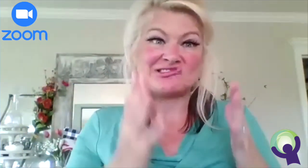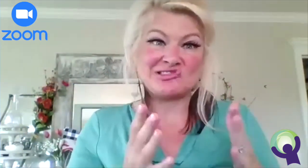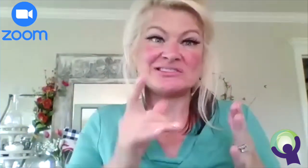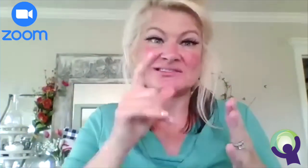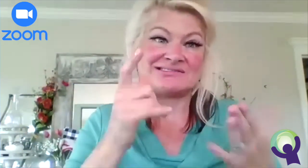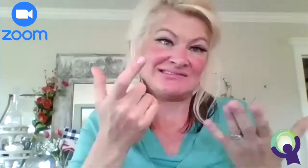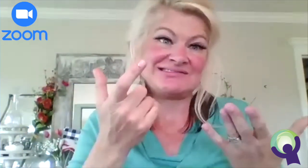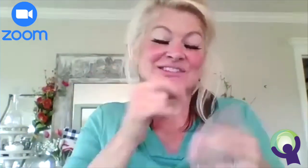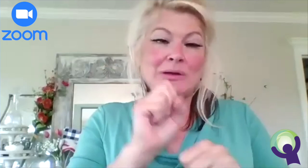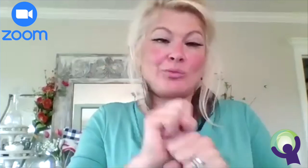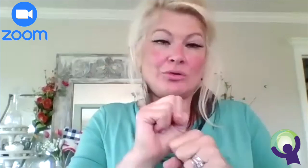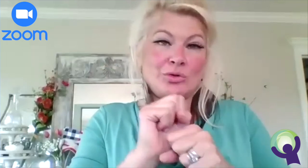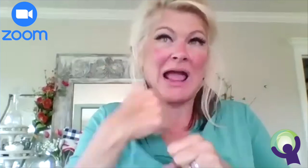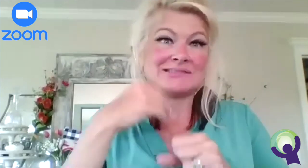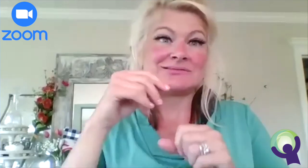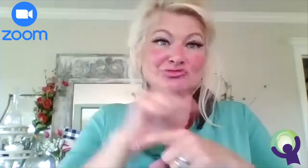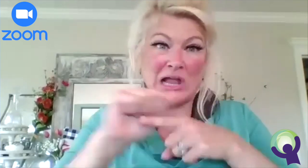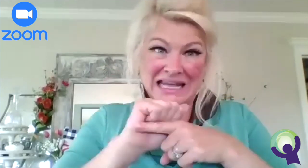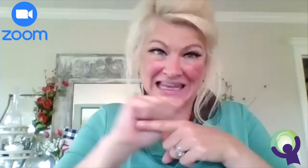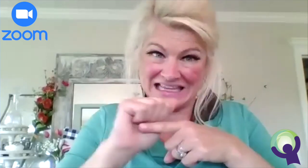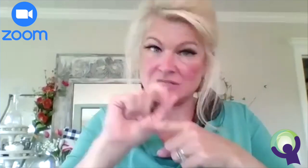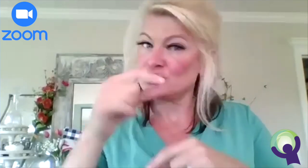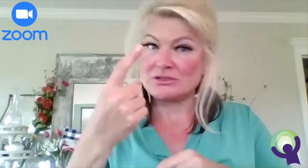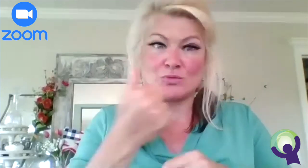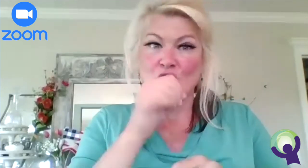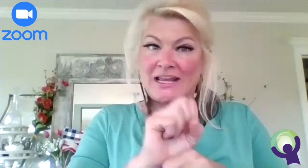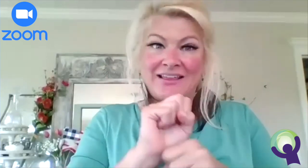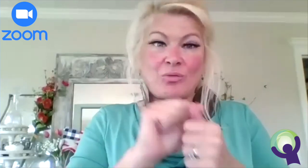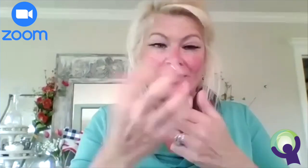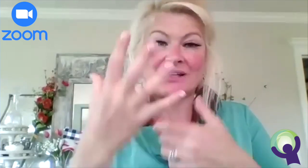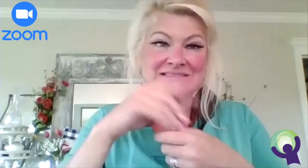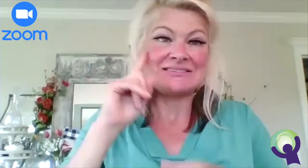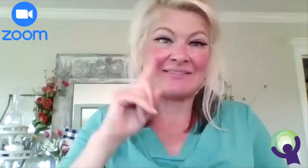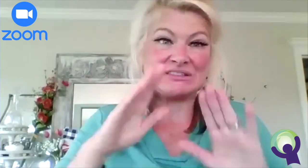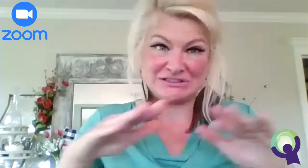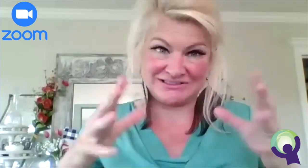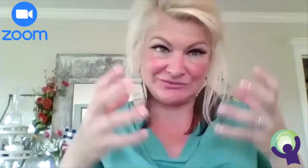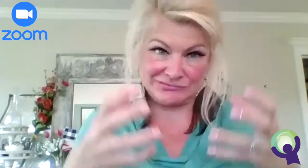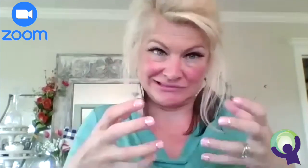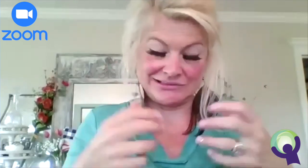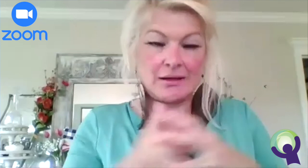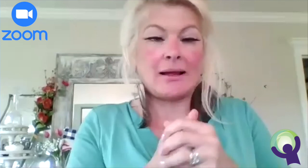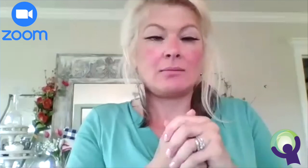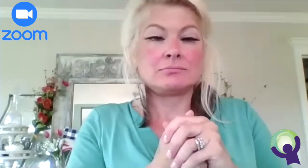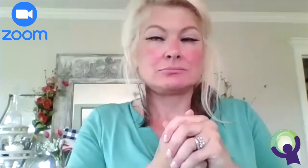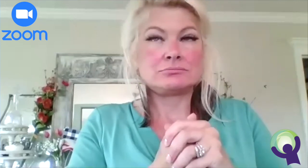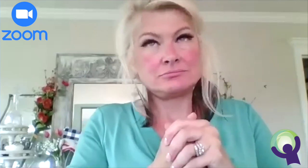have somebody who is an expert and trained not just working with deaf children, but